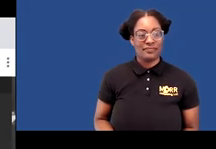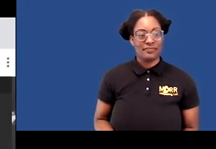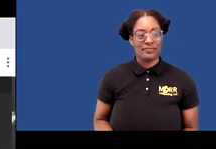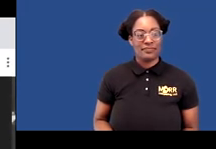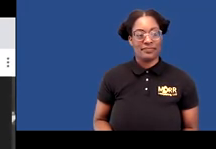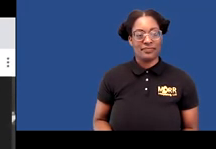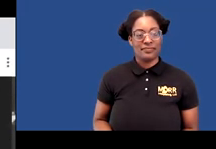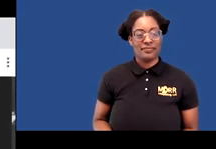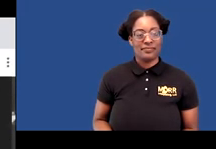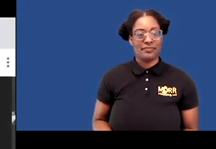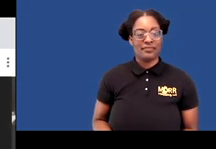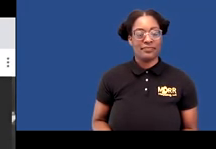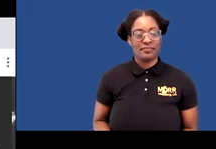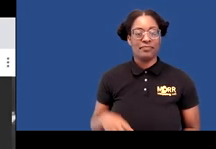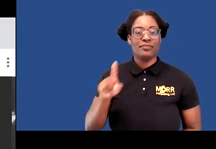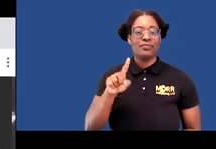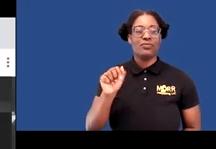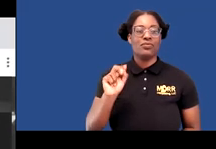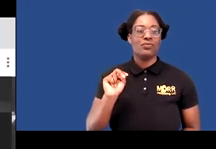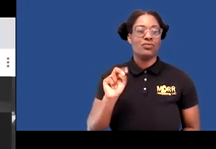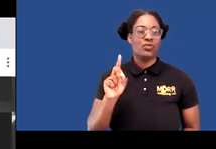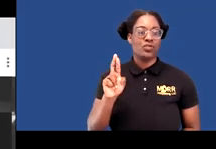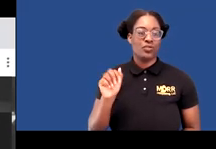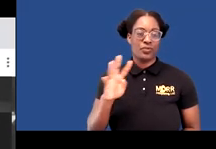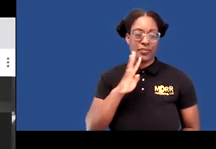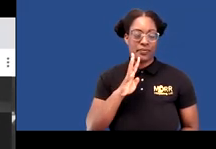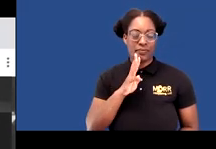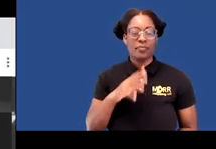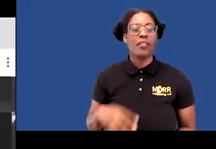Let's take a few more minutes.